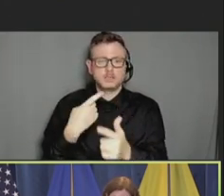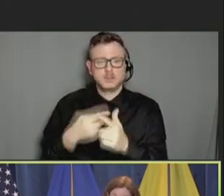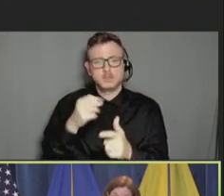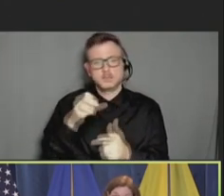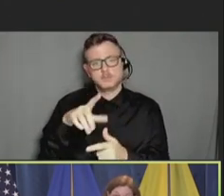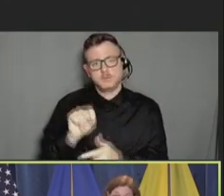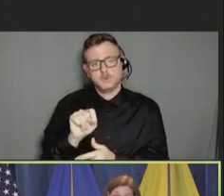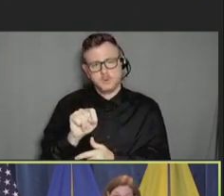2024.